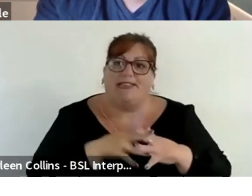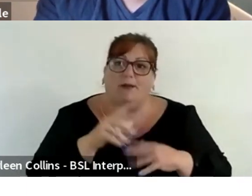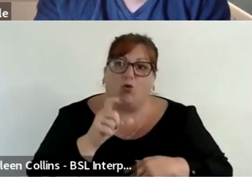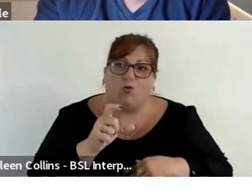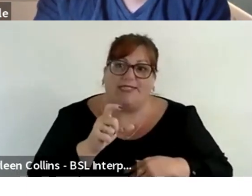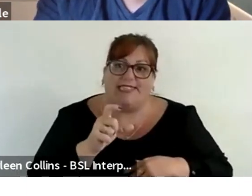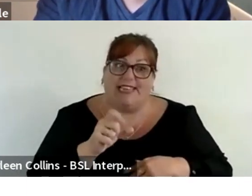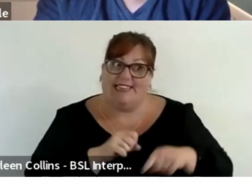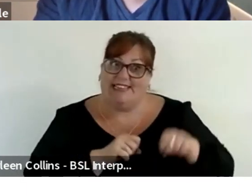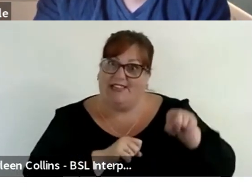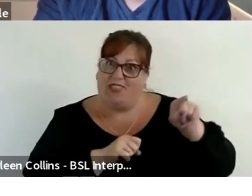back to you.